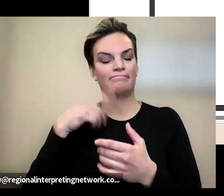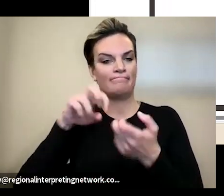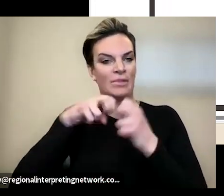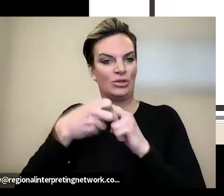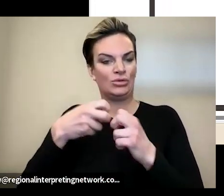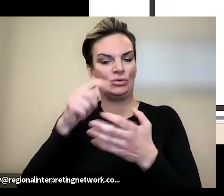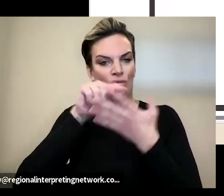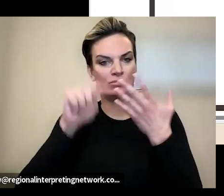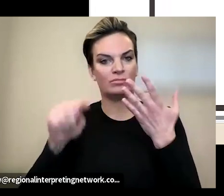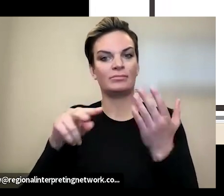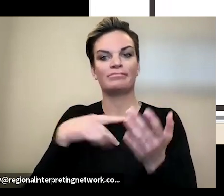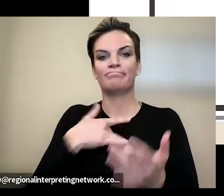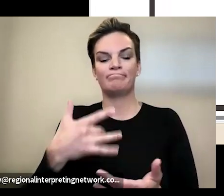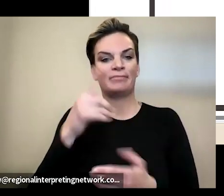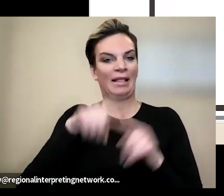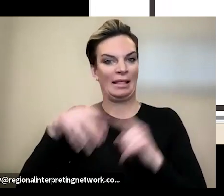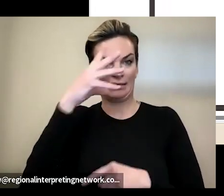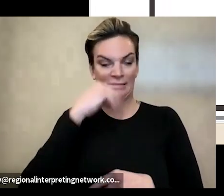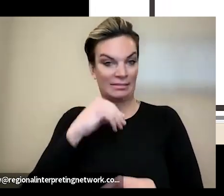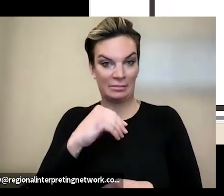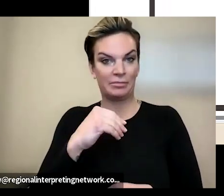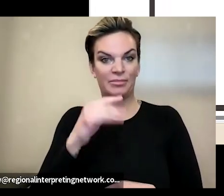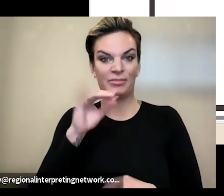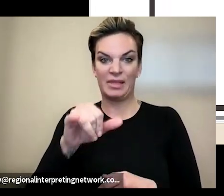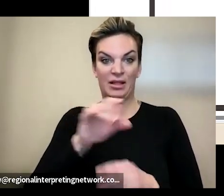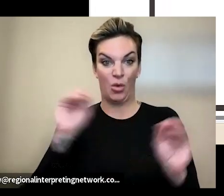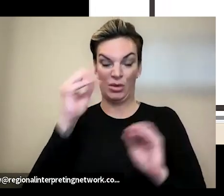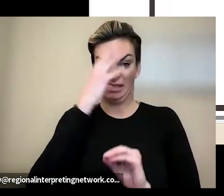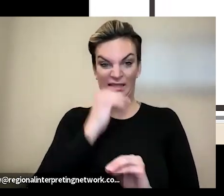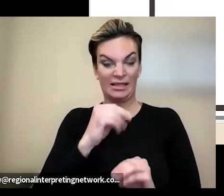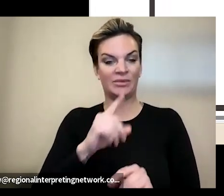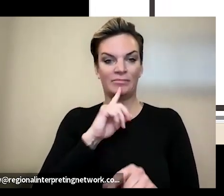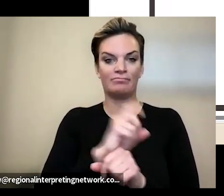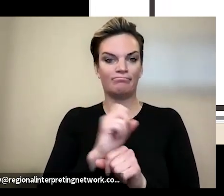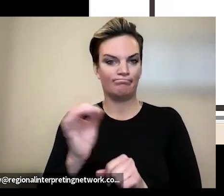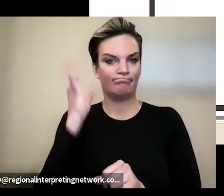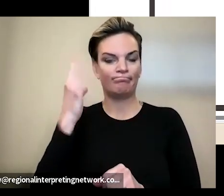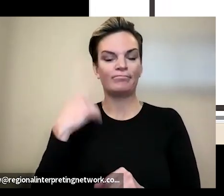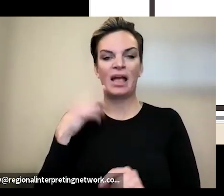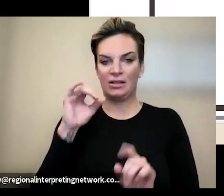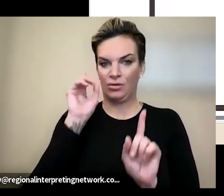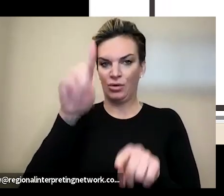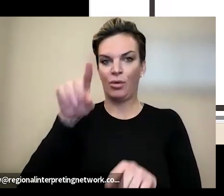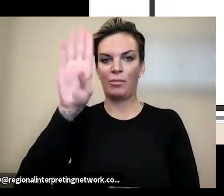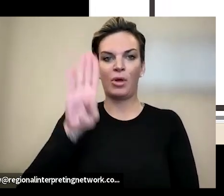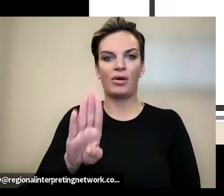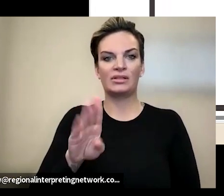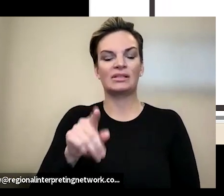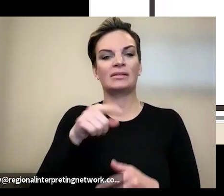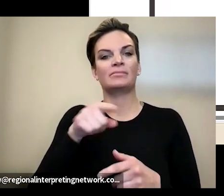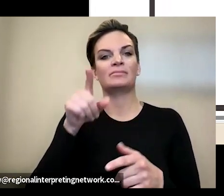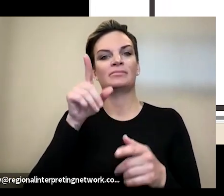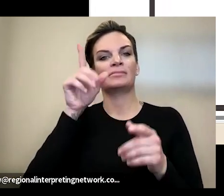went to Boston and got an in-lab sleep study with Harvard educated doctors and they told me that I